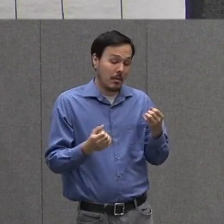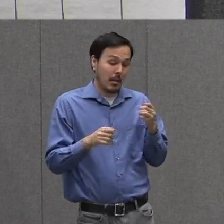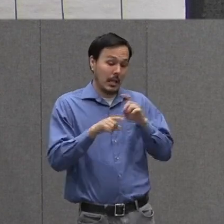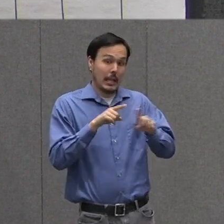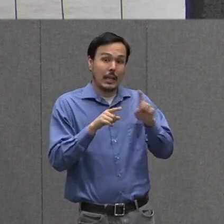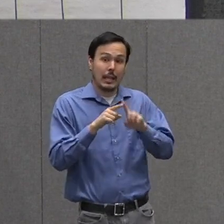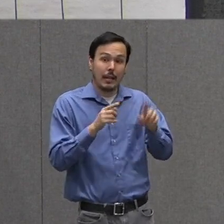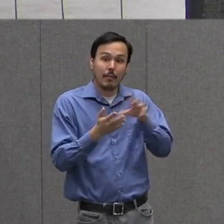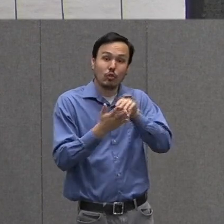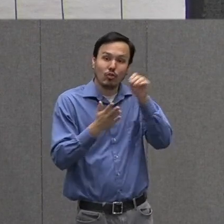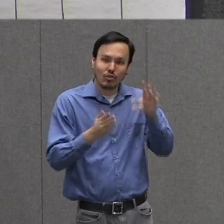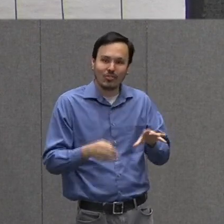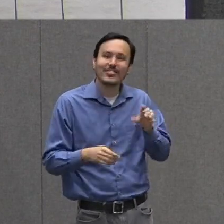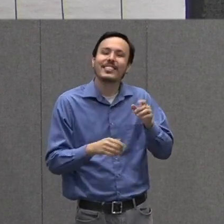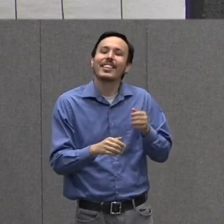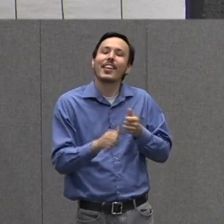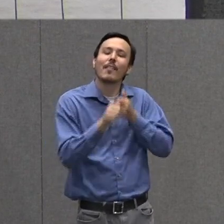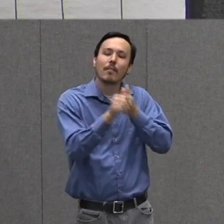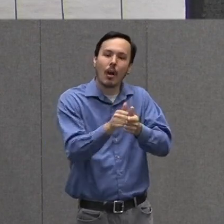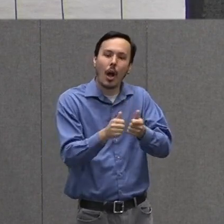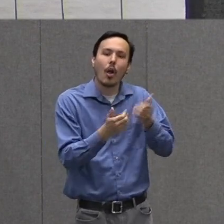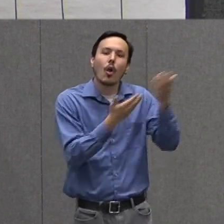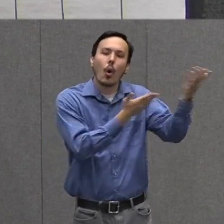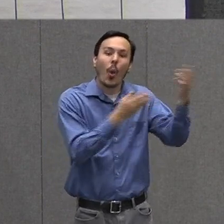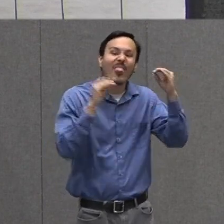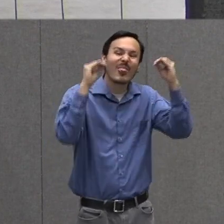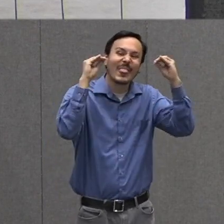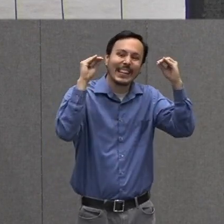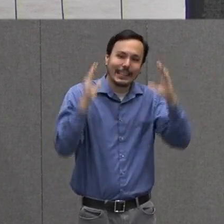can also participate with the movements as well.